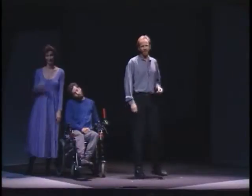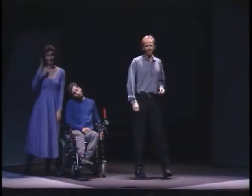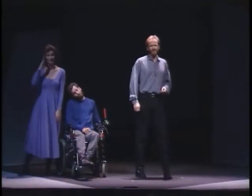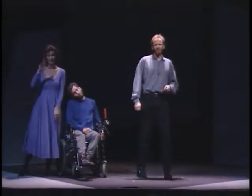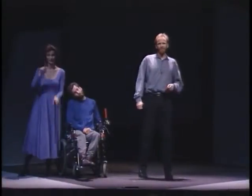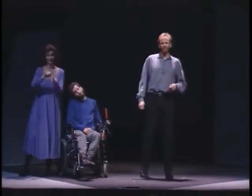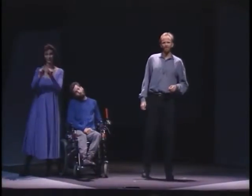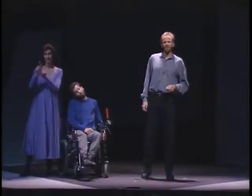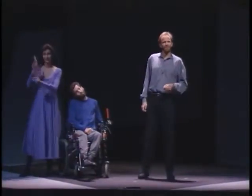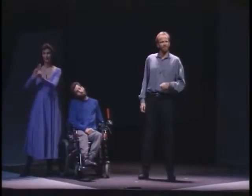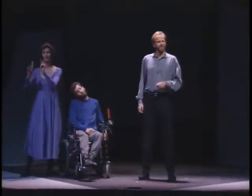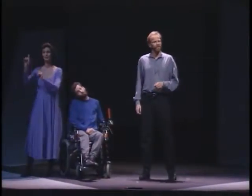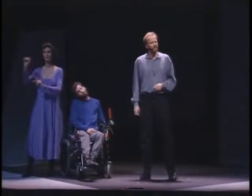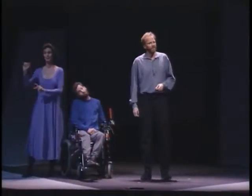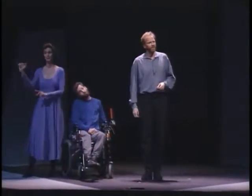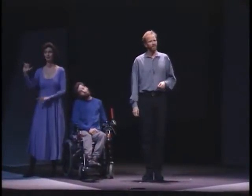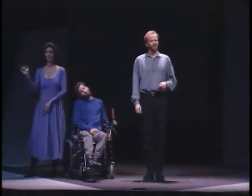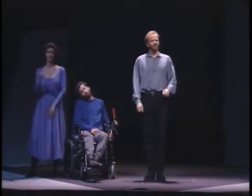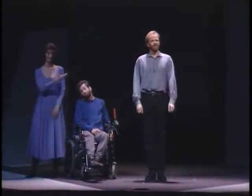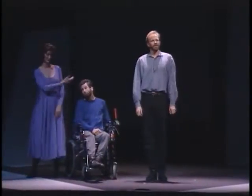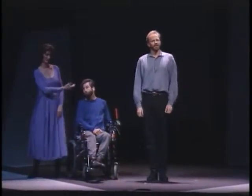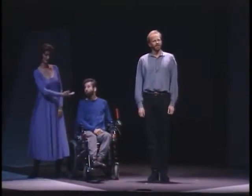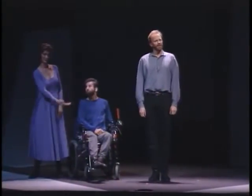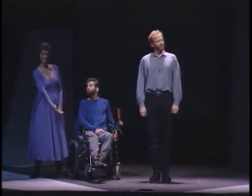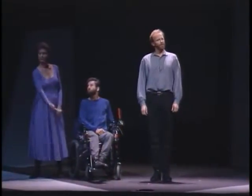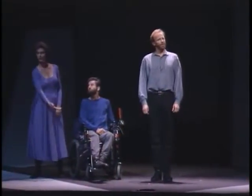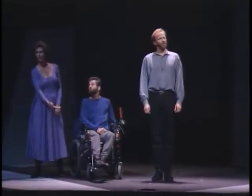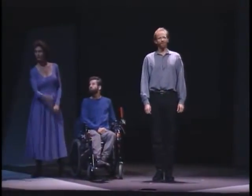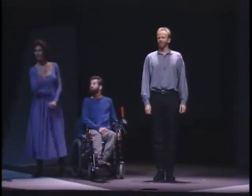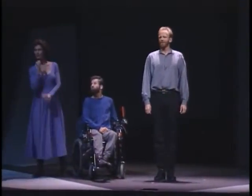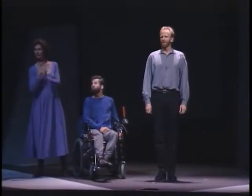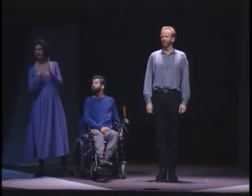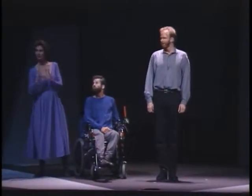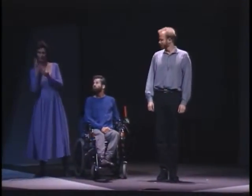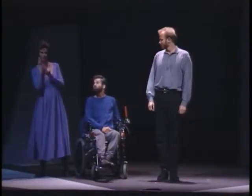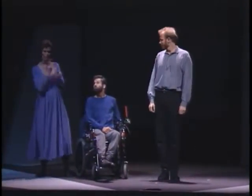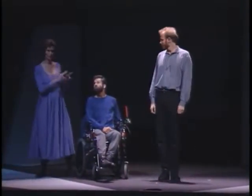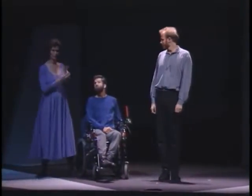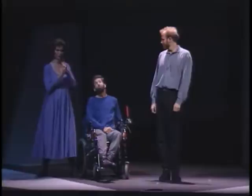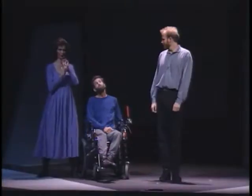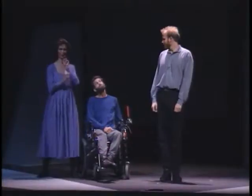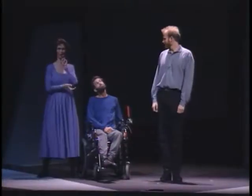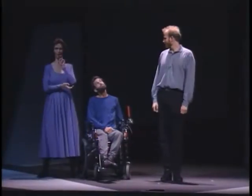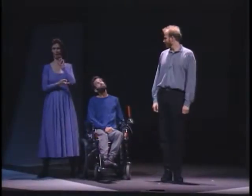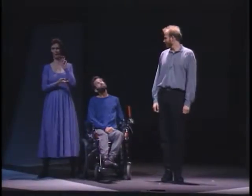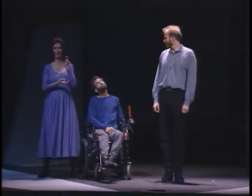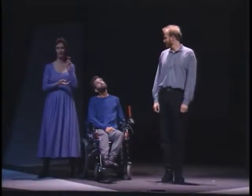disabled people such as myself and movie stars look at me in awe and I wonder am